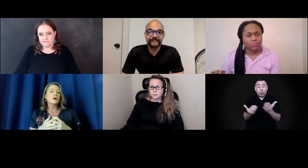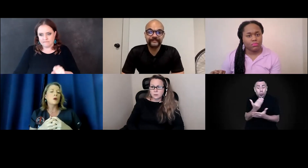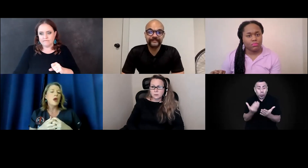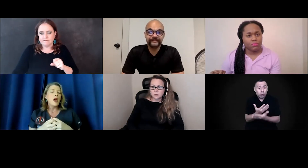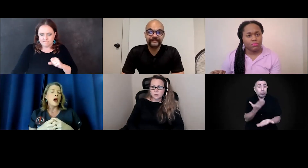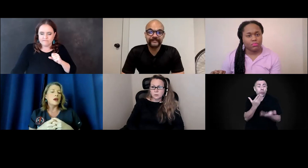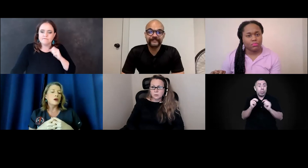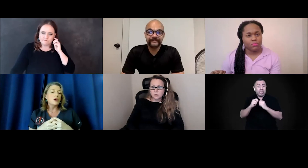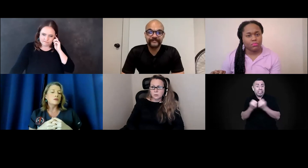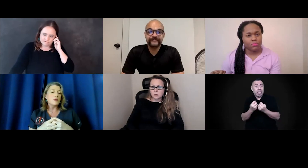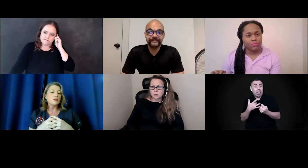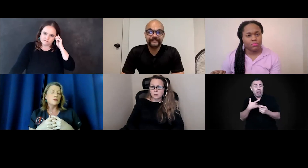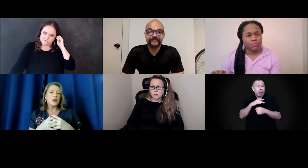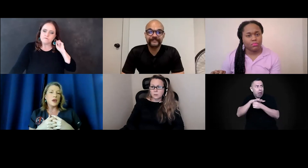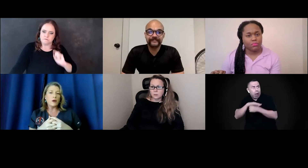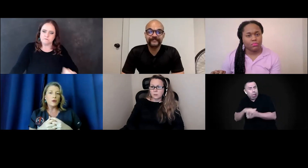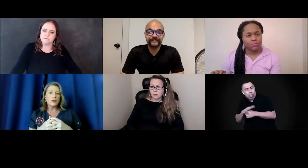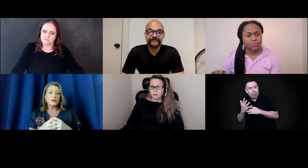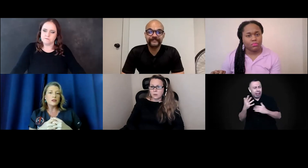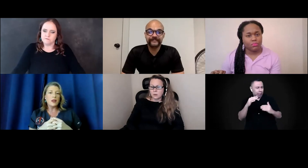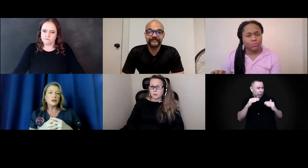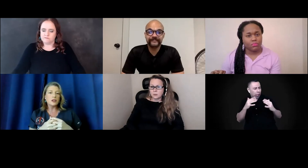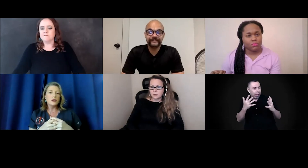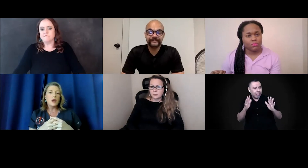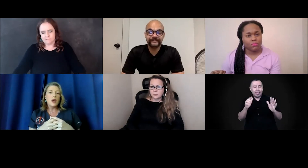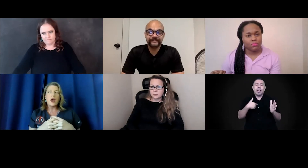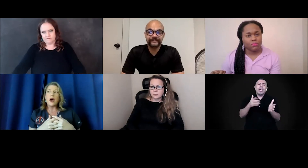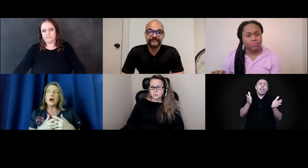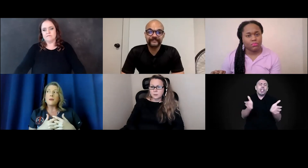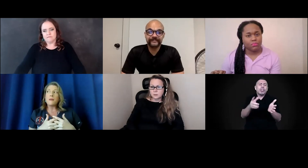So, I encourage people to be careful in their selection.